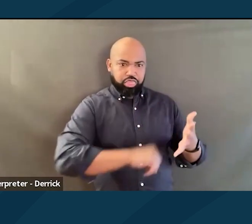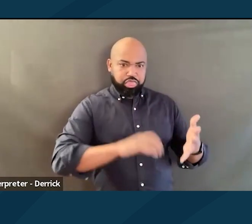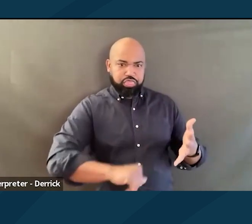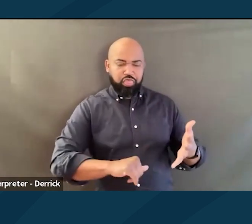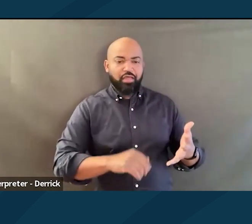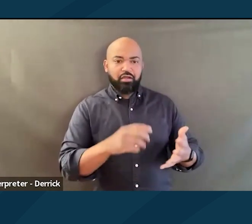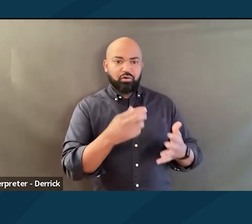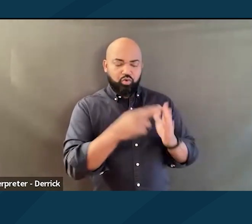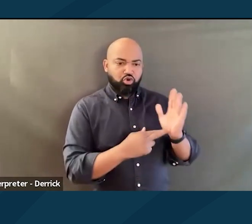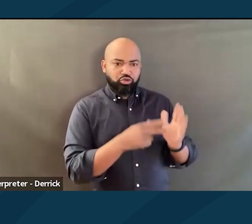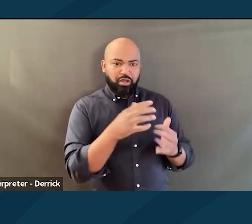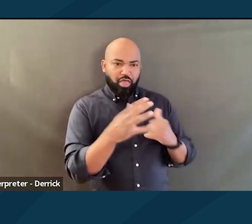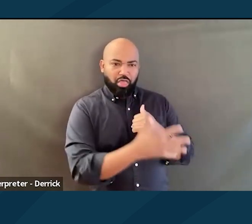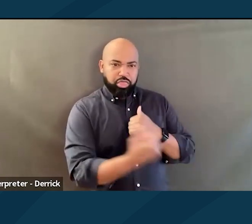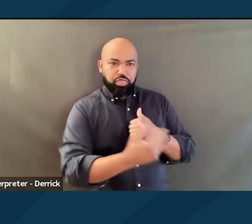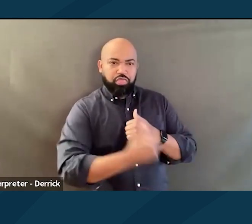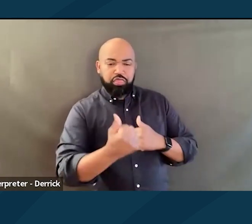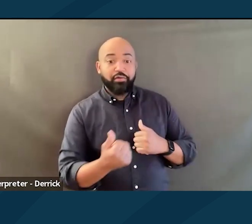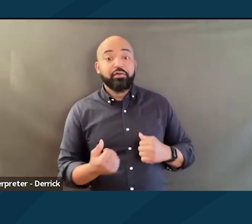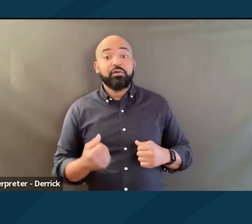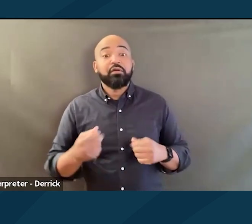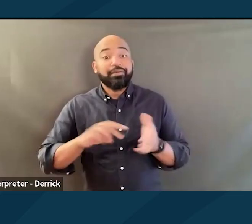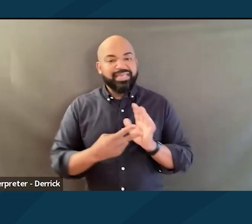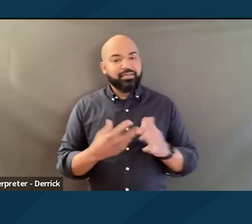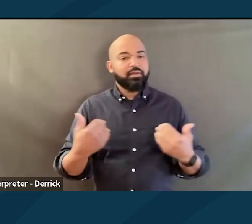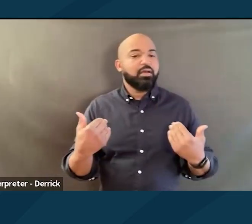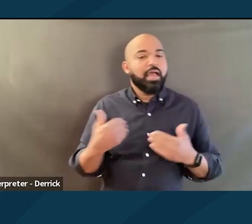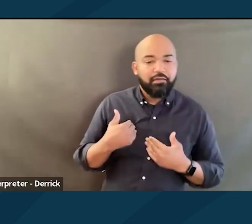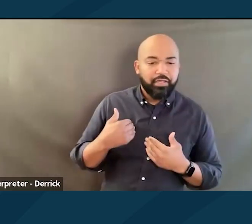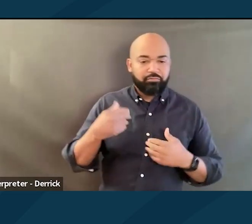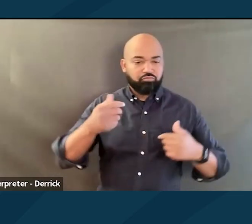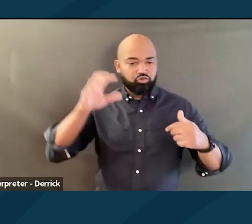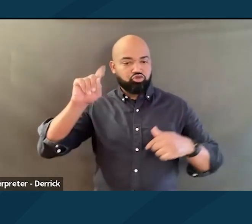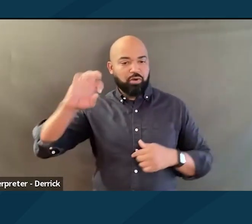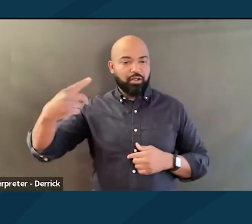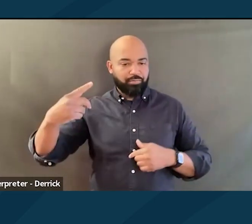homes which would have included having a registered nurse on‑site 24/7 and